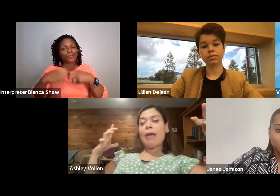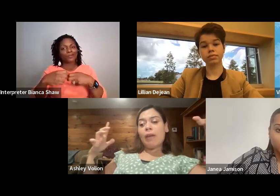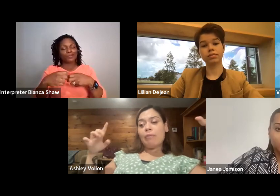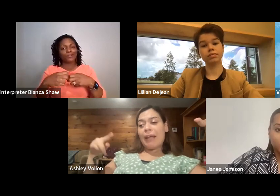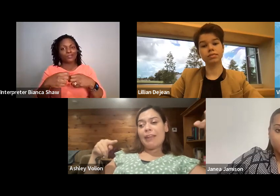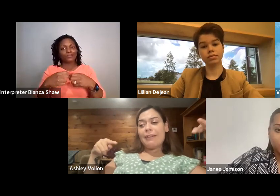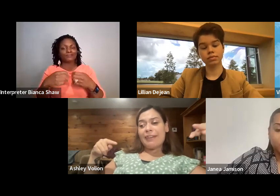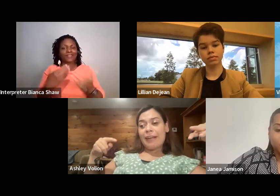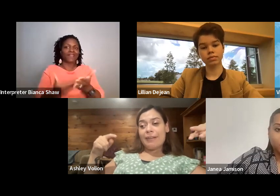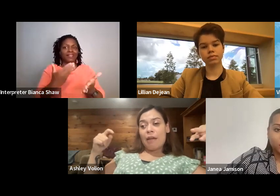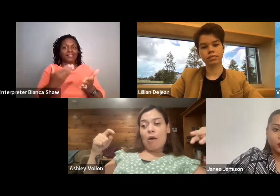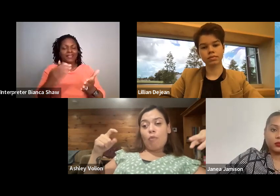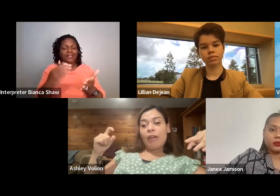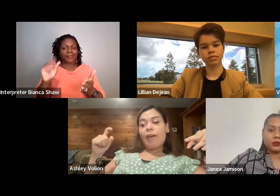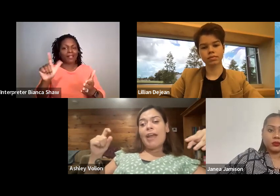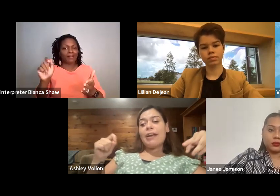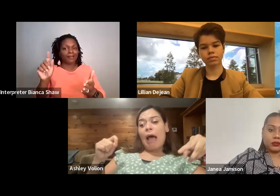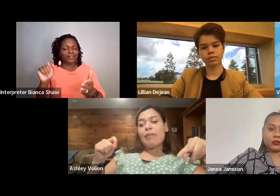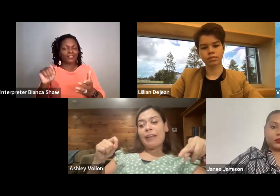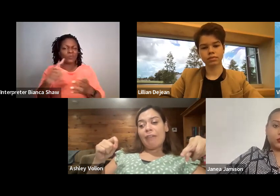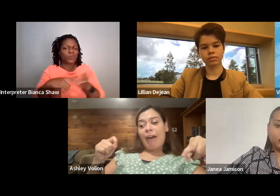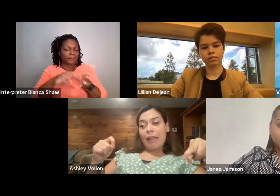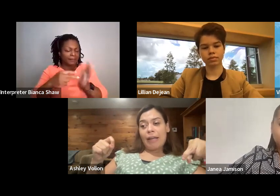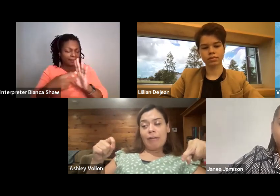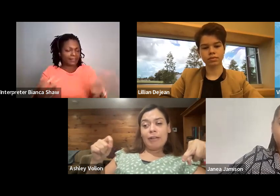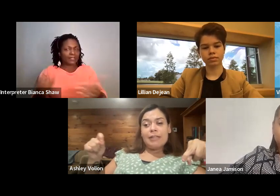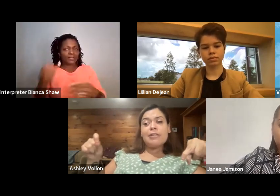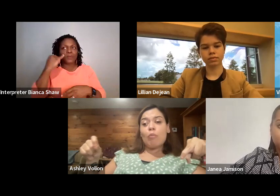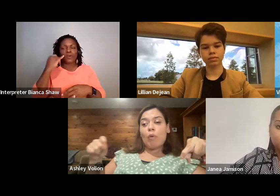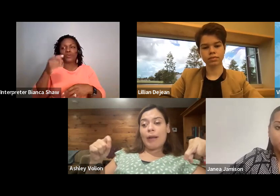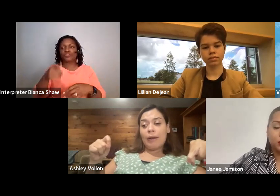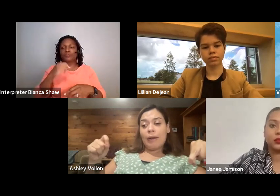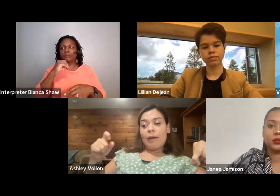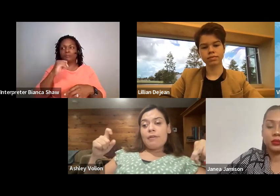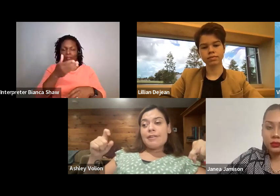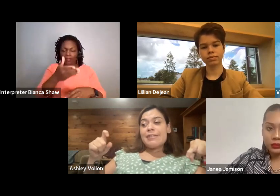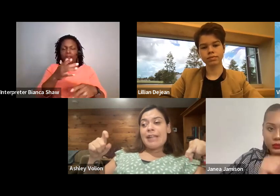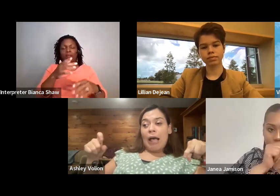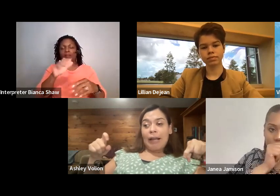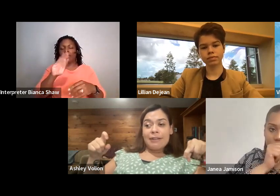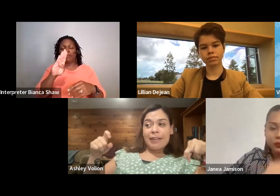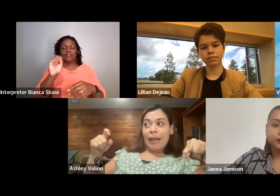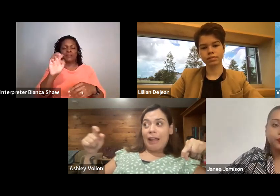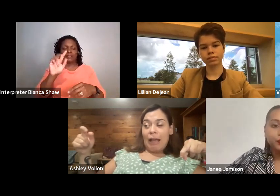And what I mean by this is when you get in Absentee Valley you need someone to sign thing.